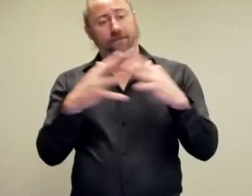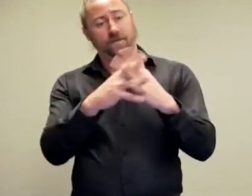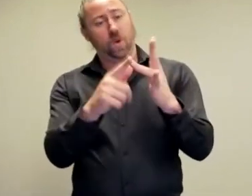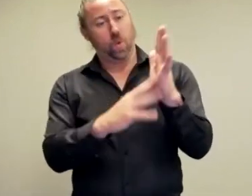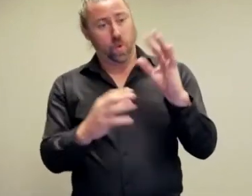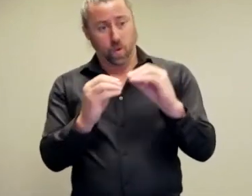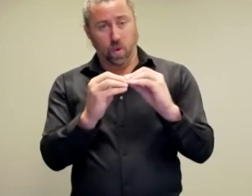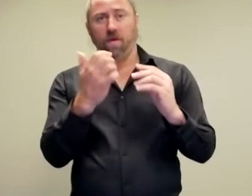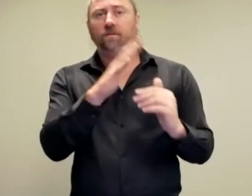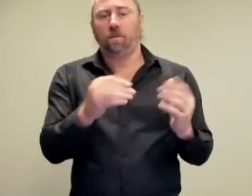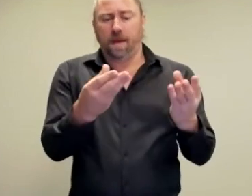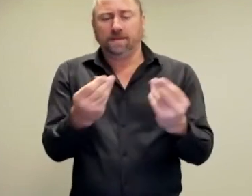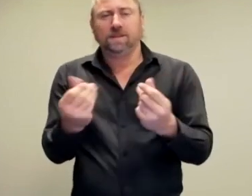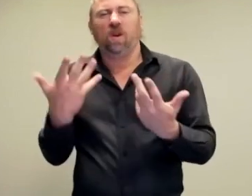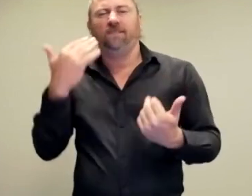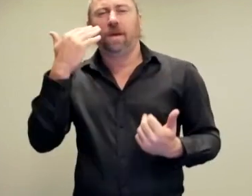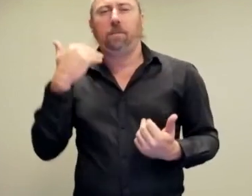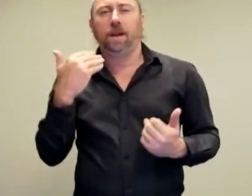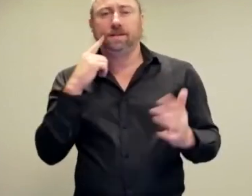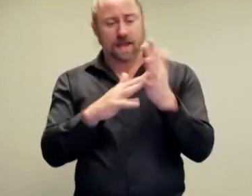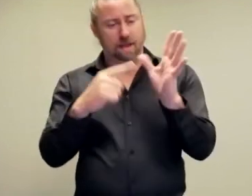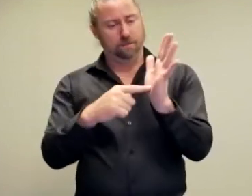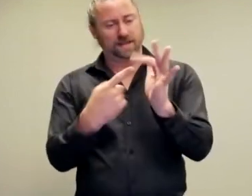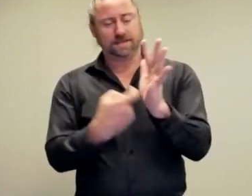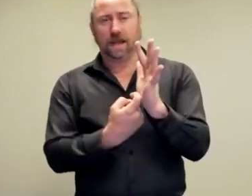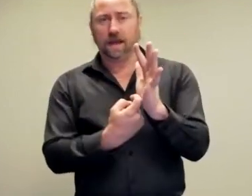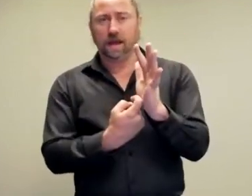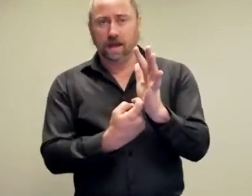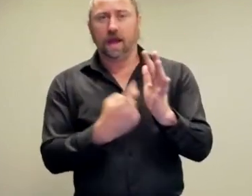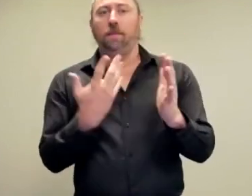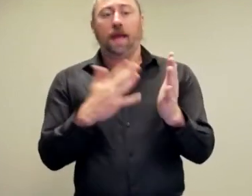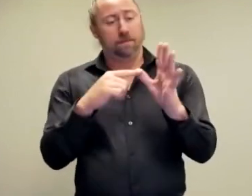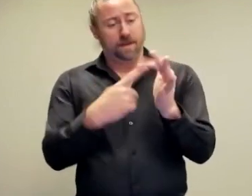maternal. This work is poignant as it points to the politics of reproduction